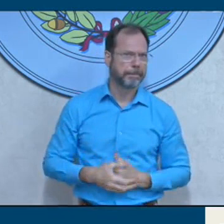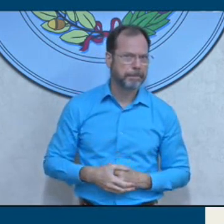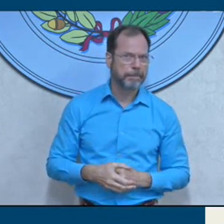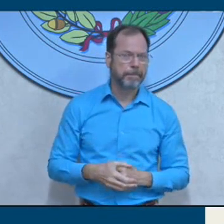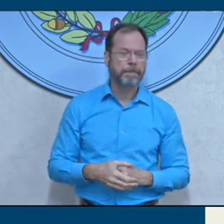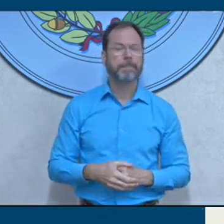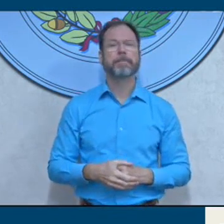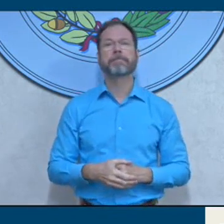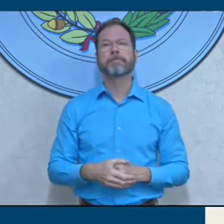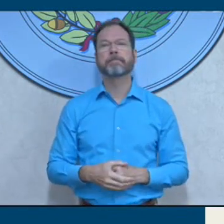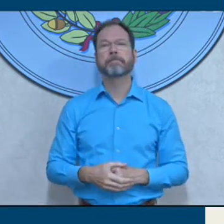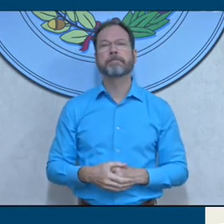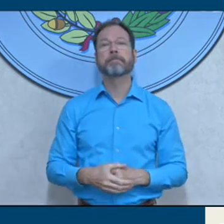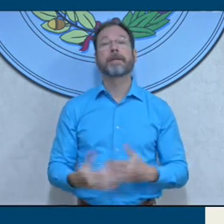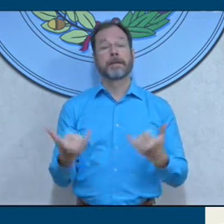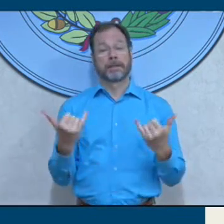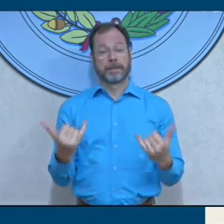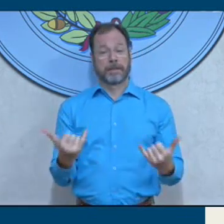THEY'RE AVAILABLE FOR THEM FOR